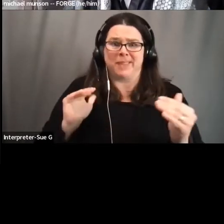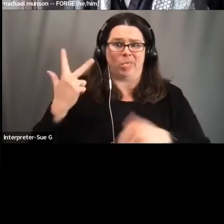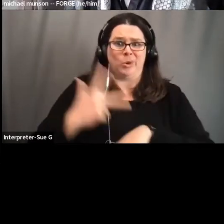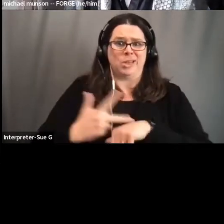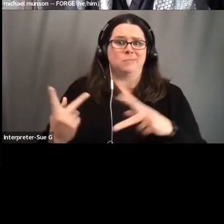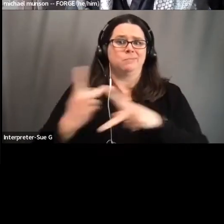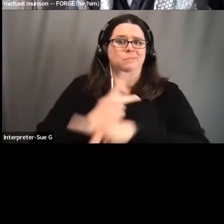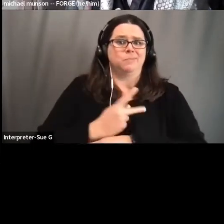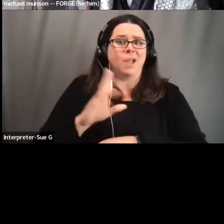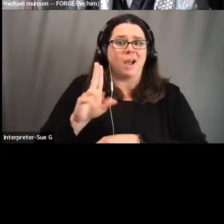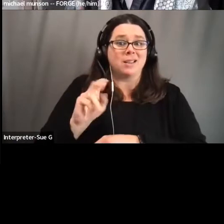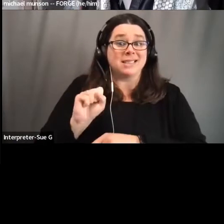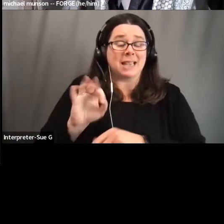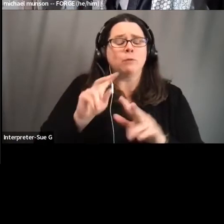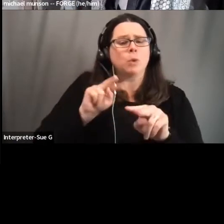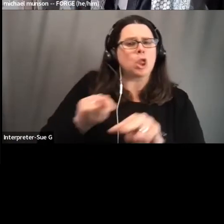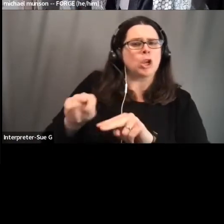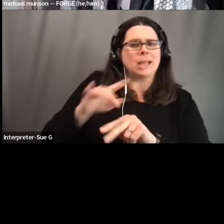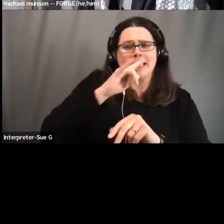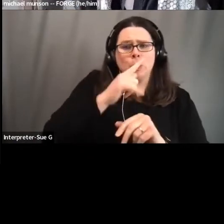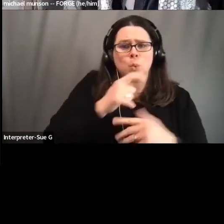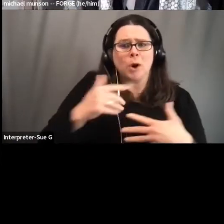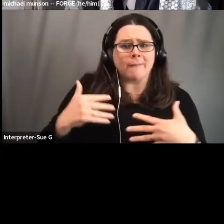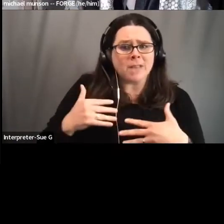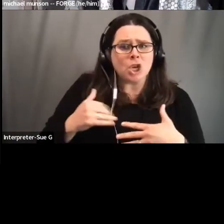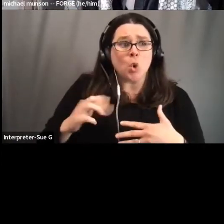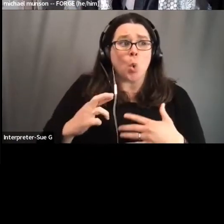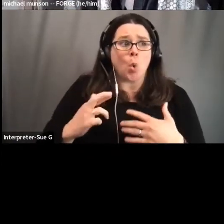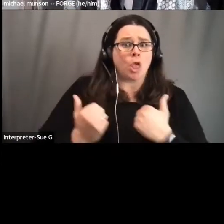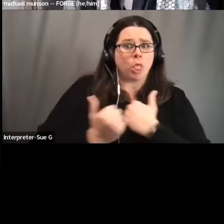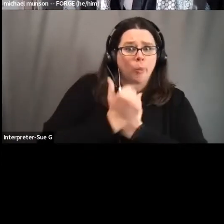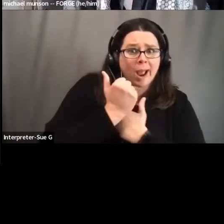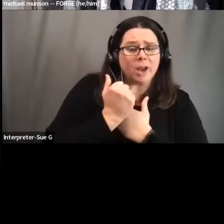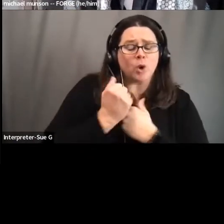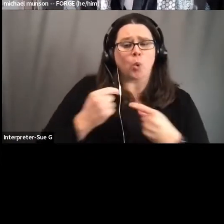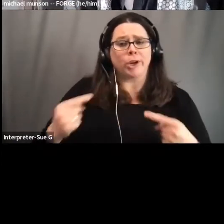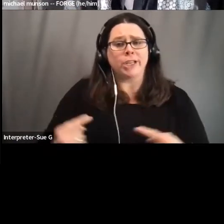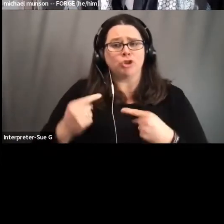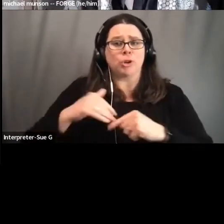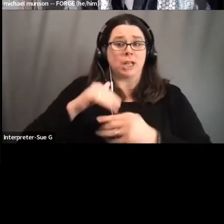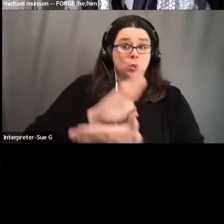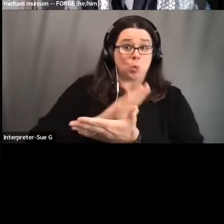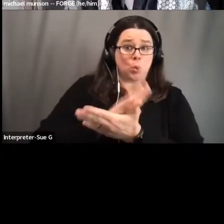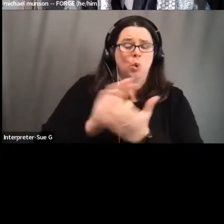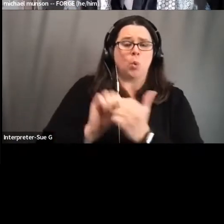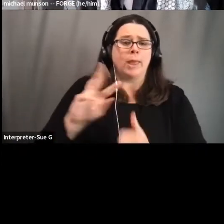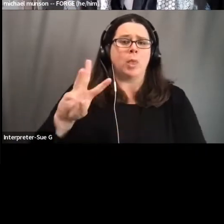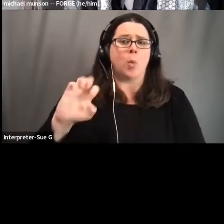who are fearful of or are being threatened or injured at school with a weapon. In this day and age,